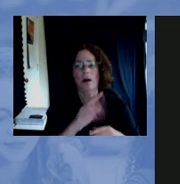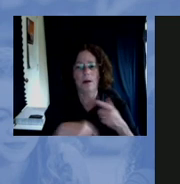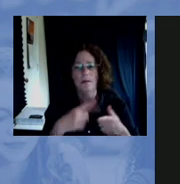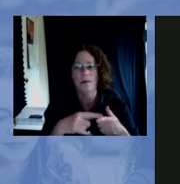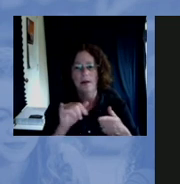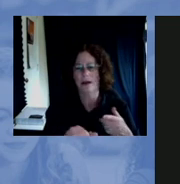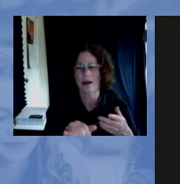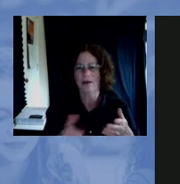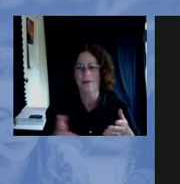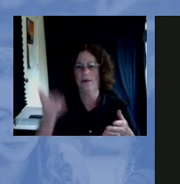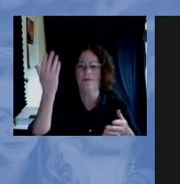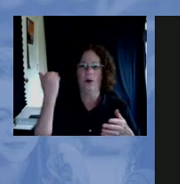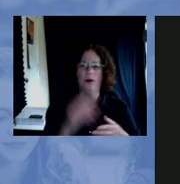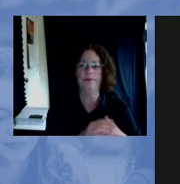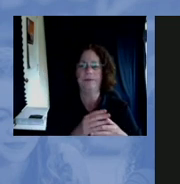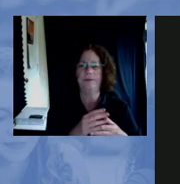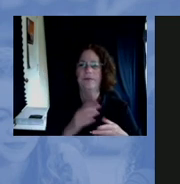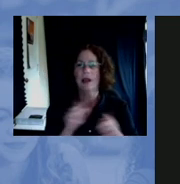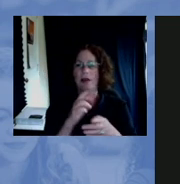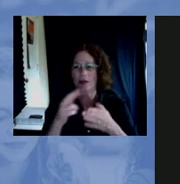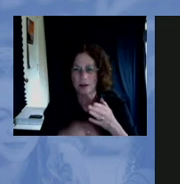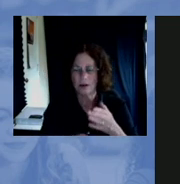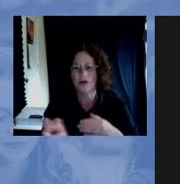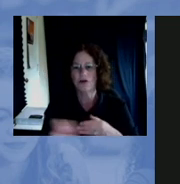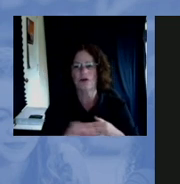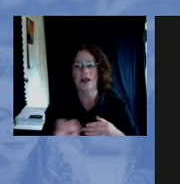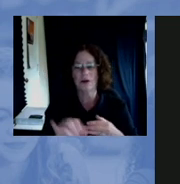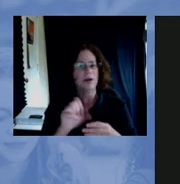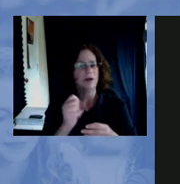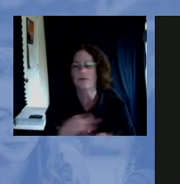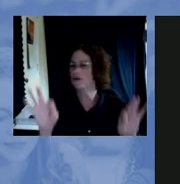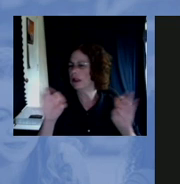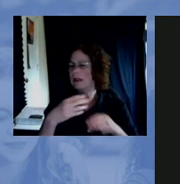AGO, AND AS A RESULT, TRANSPORTATION IS COMPLETELY FREE IN WHITE PLAINS.